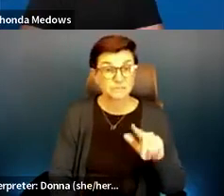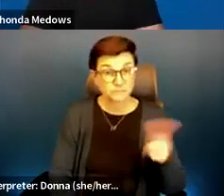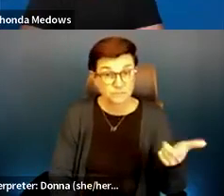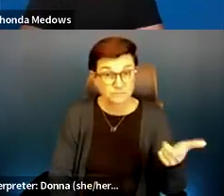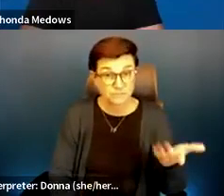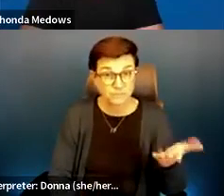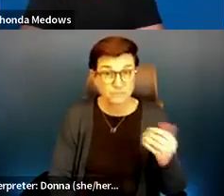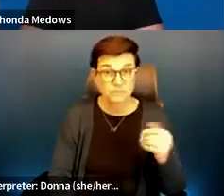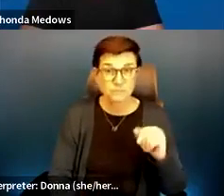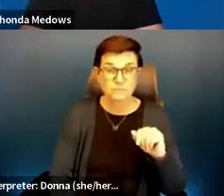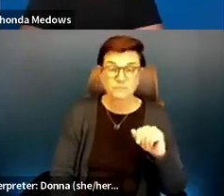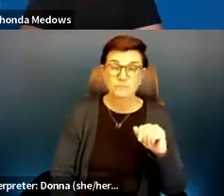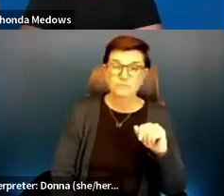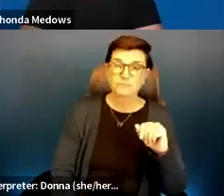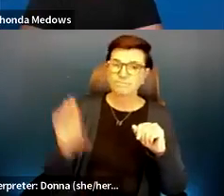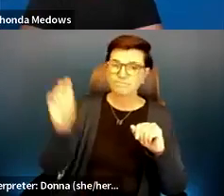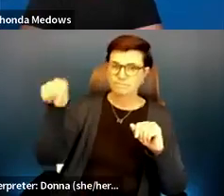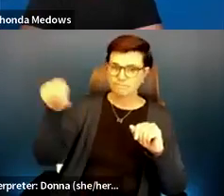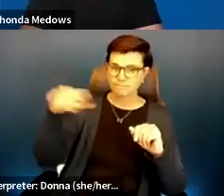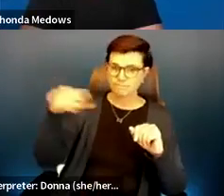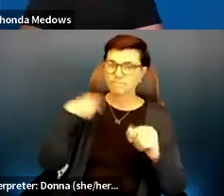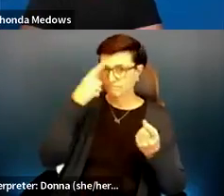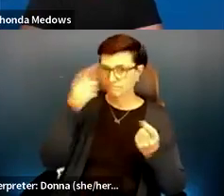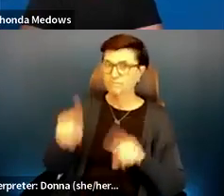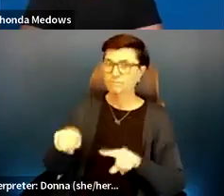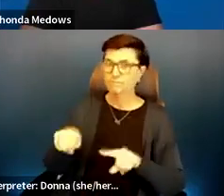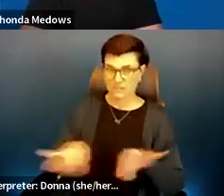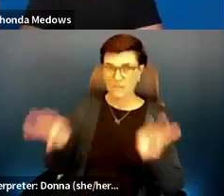I agree that that's an important point or concept,